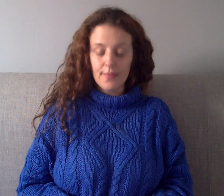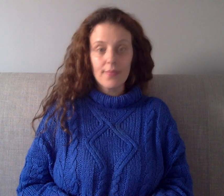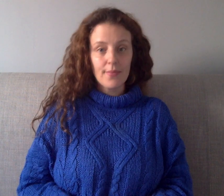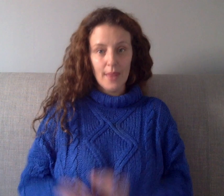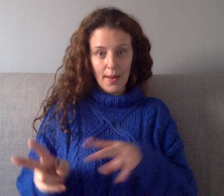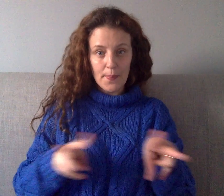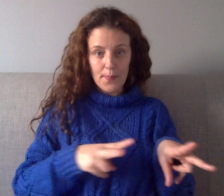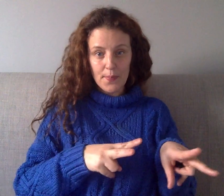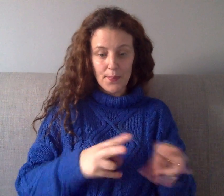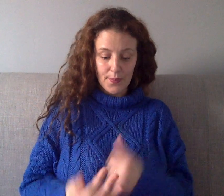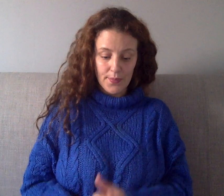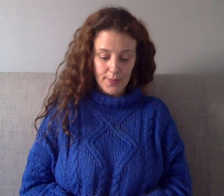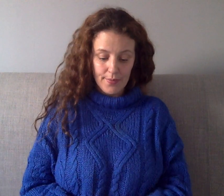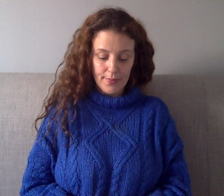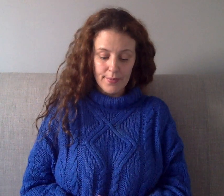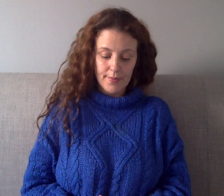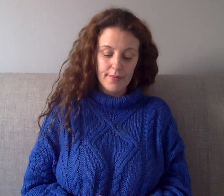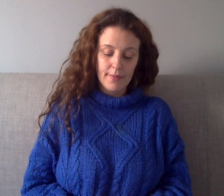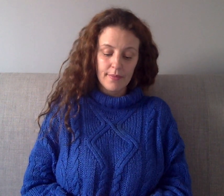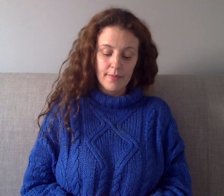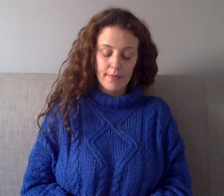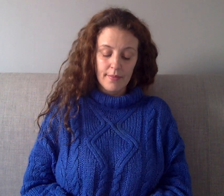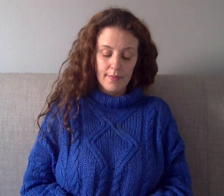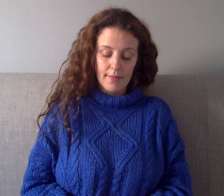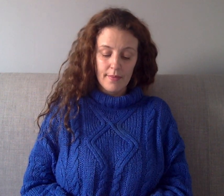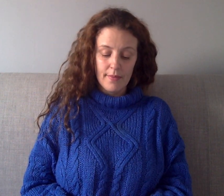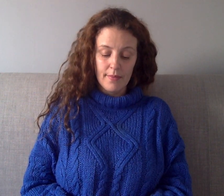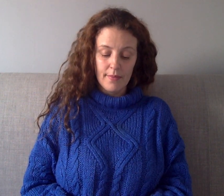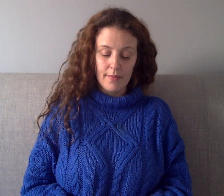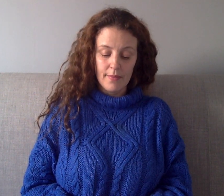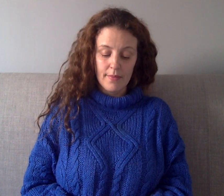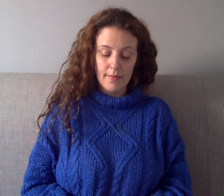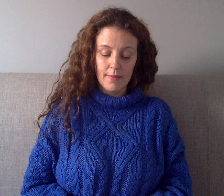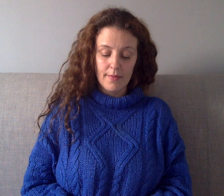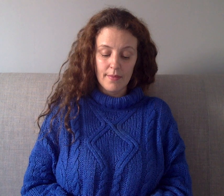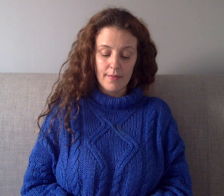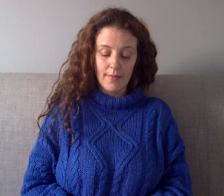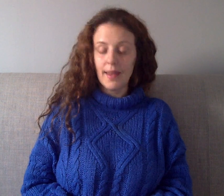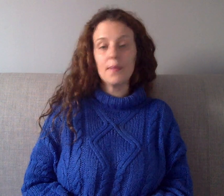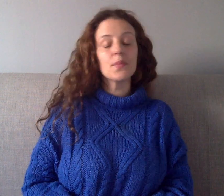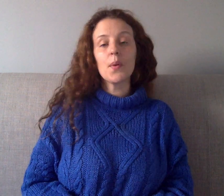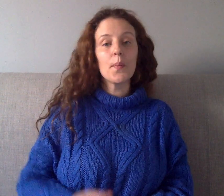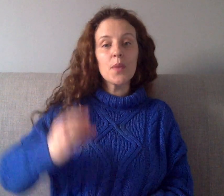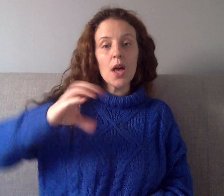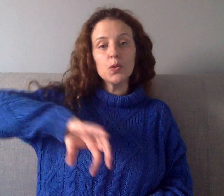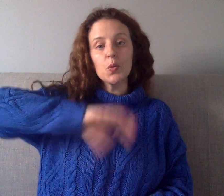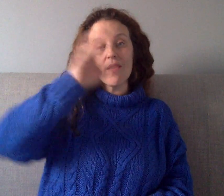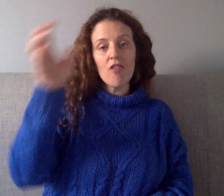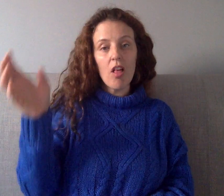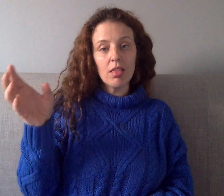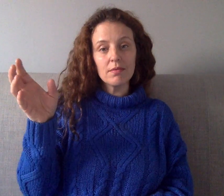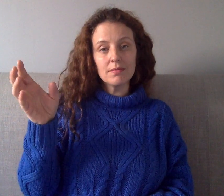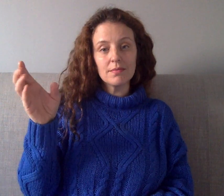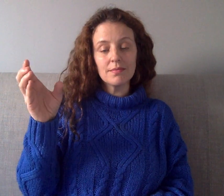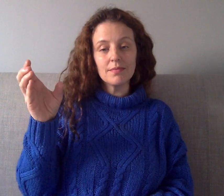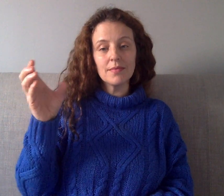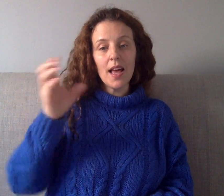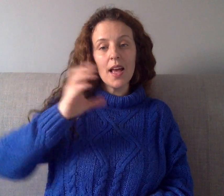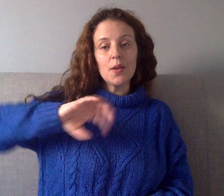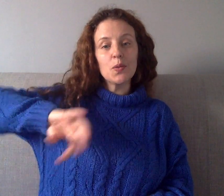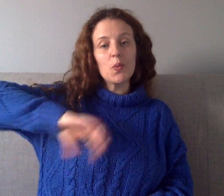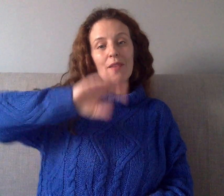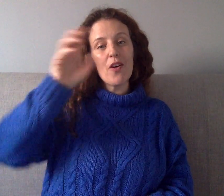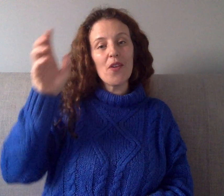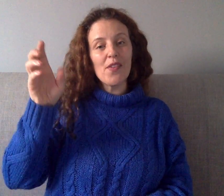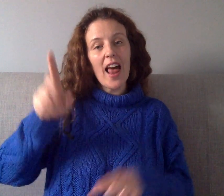SQUIRREL